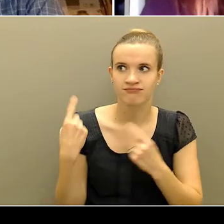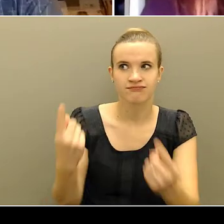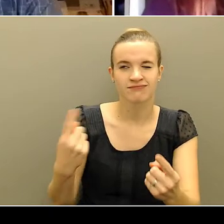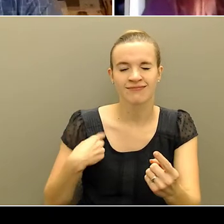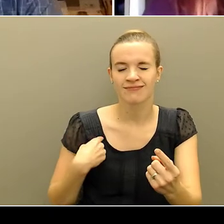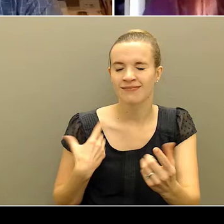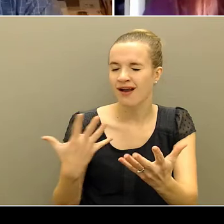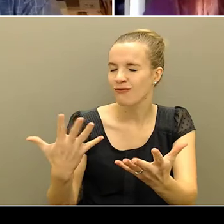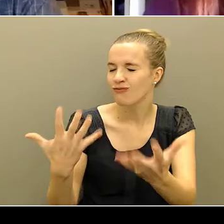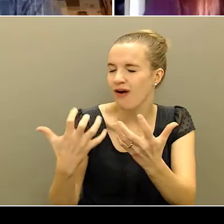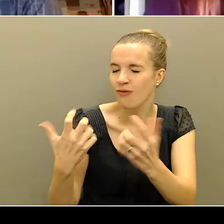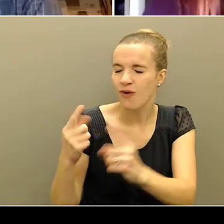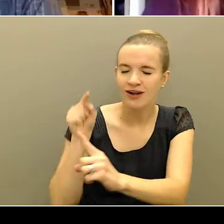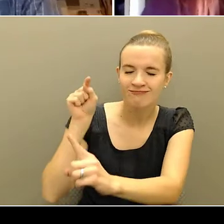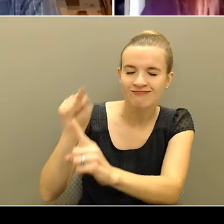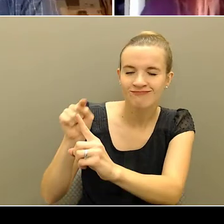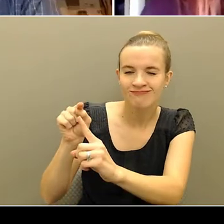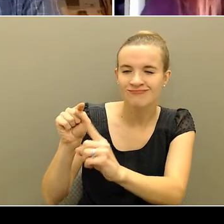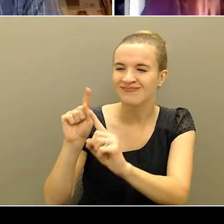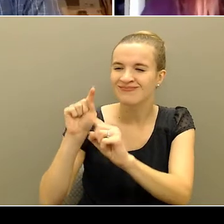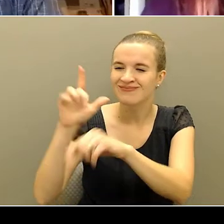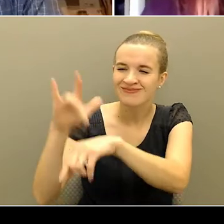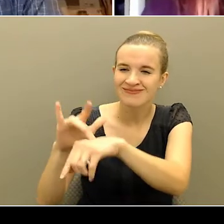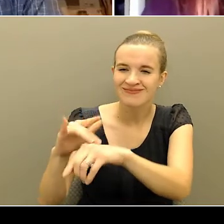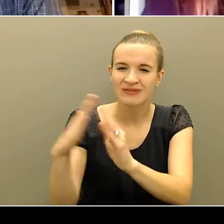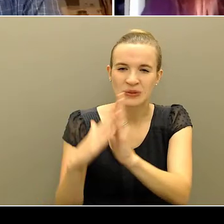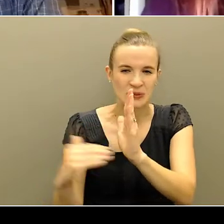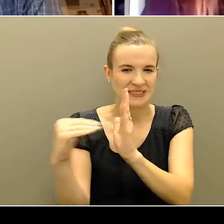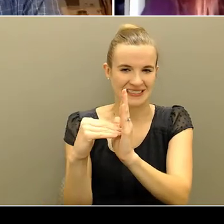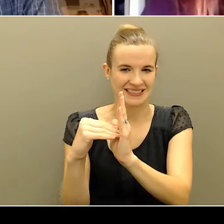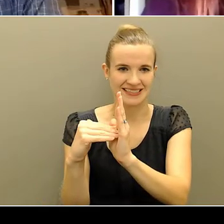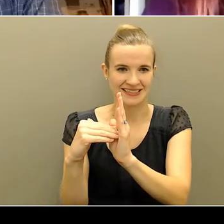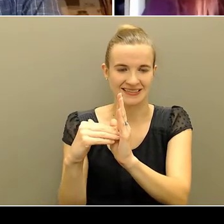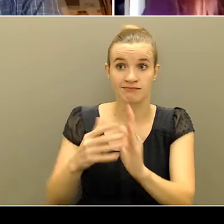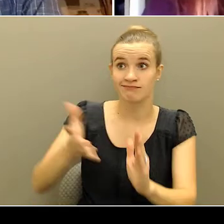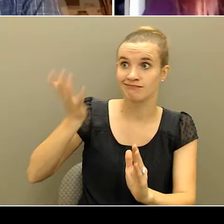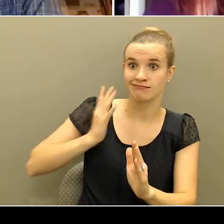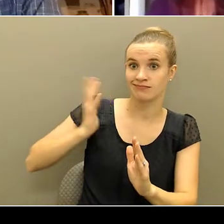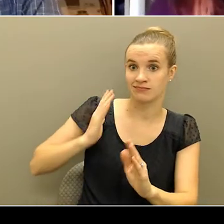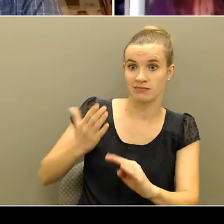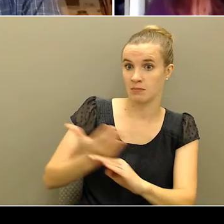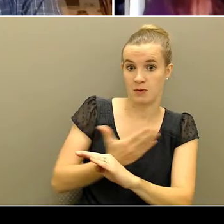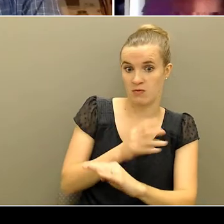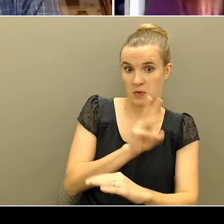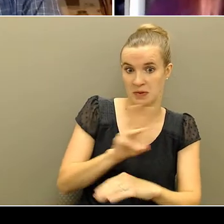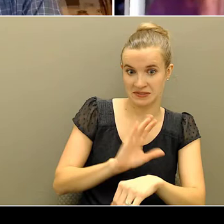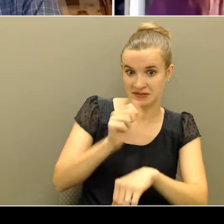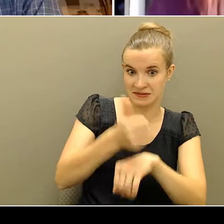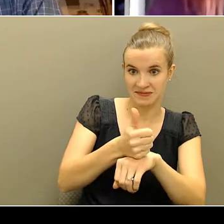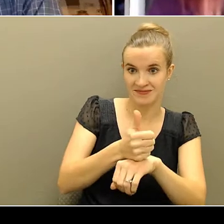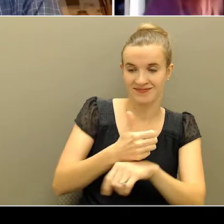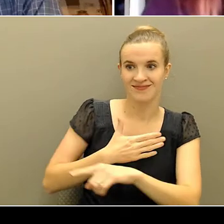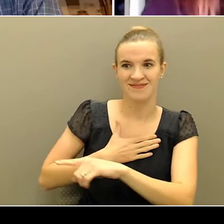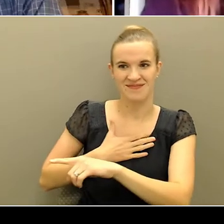she would talk about the ferns and the lush greenery. Oh, and the